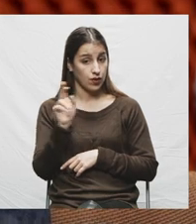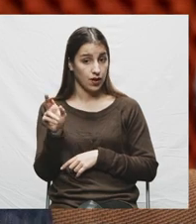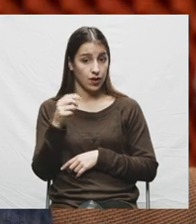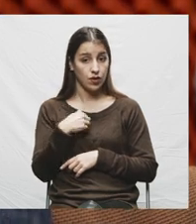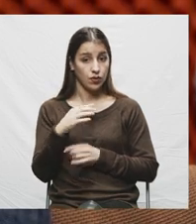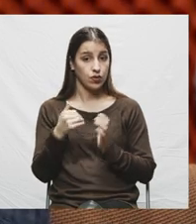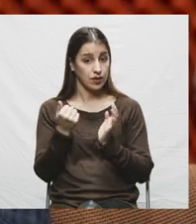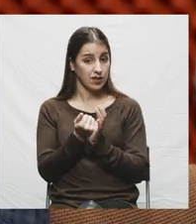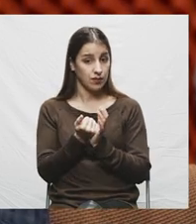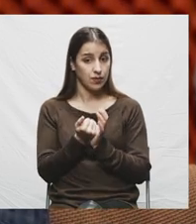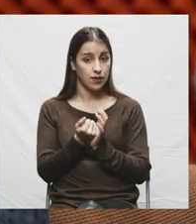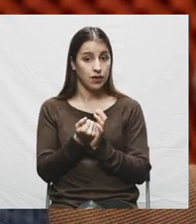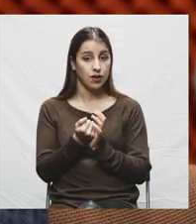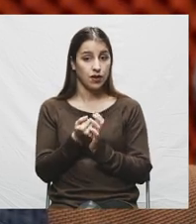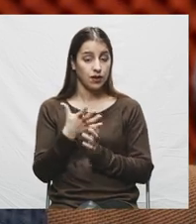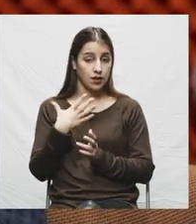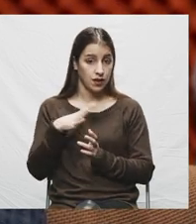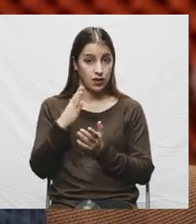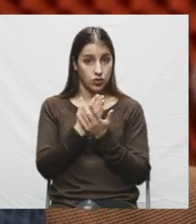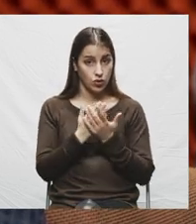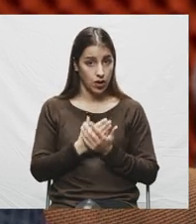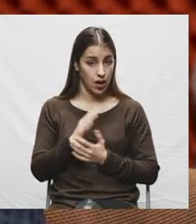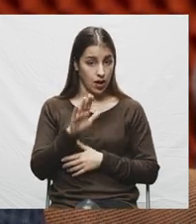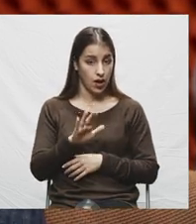I always had the student visa at Cunningham